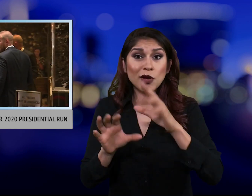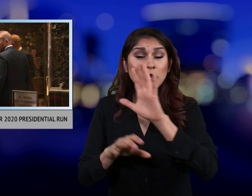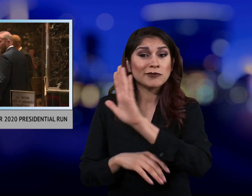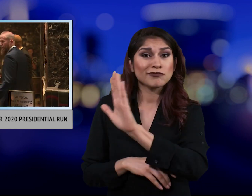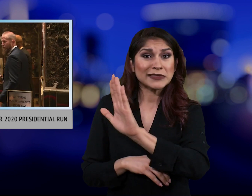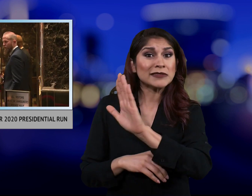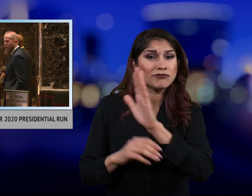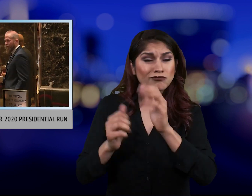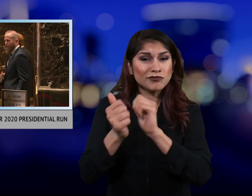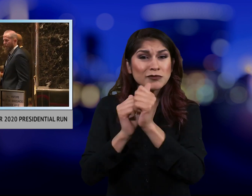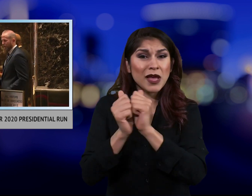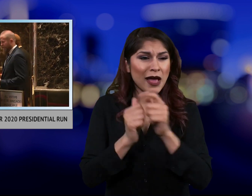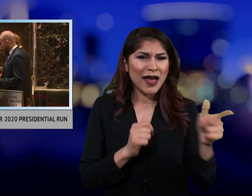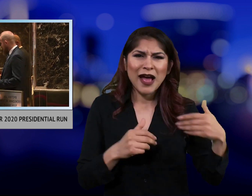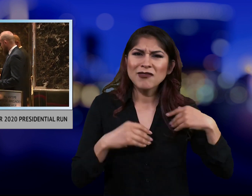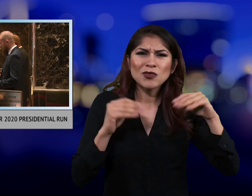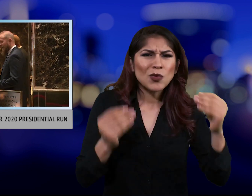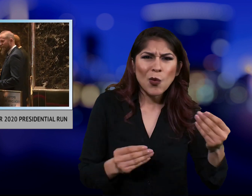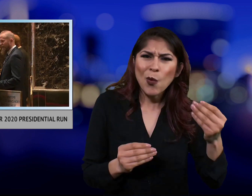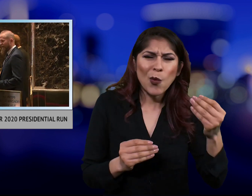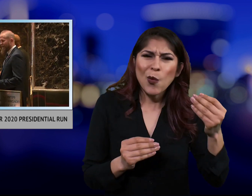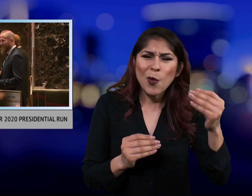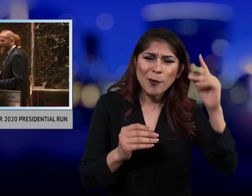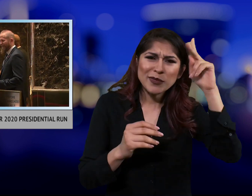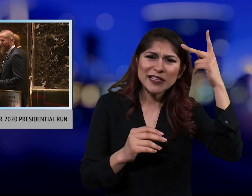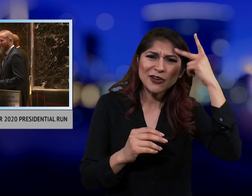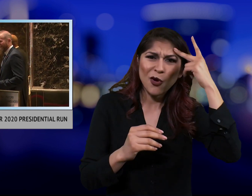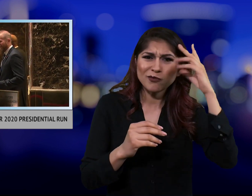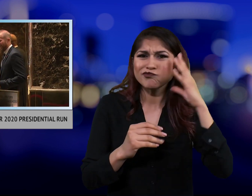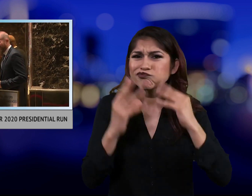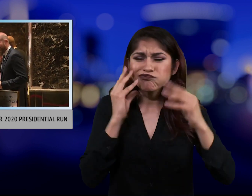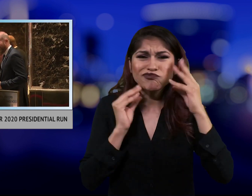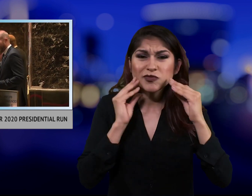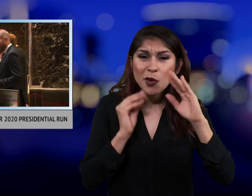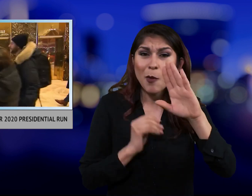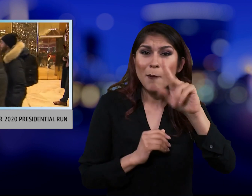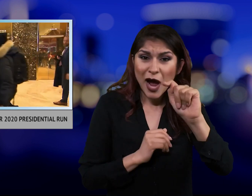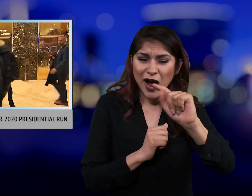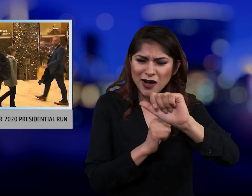Parscale had no political experience before he joined the first Trump campaign but he